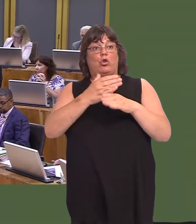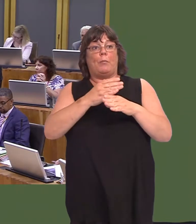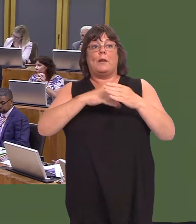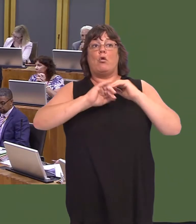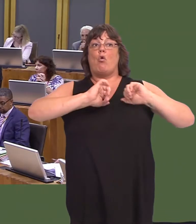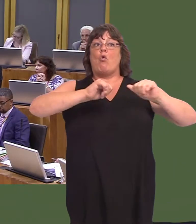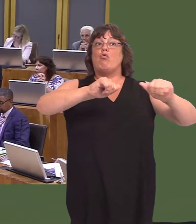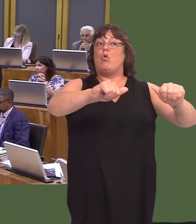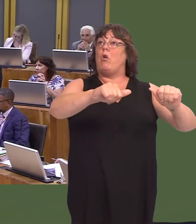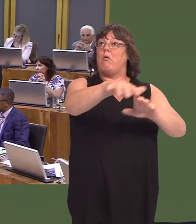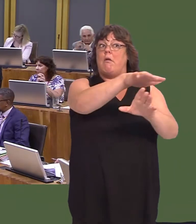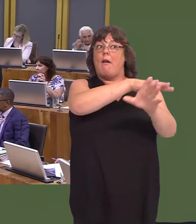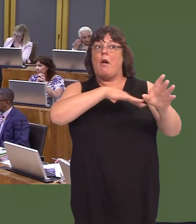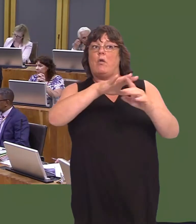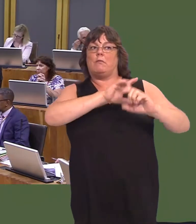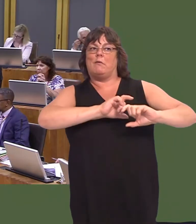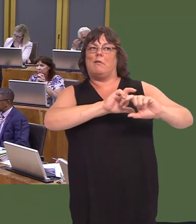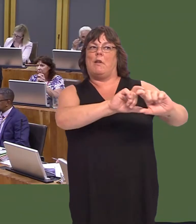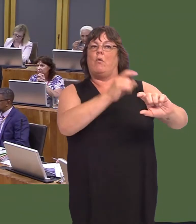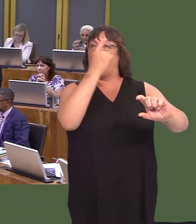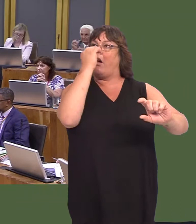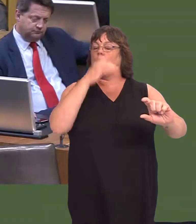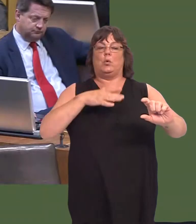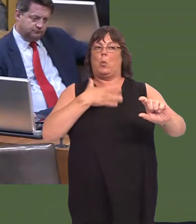in rural communities, where otherwise they would have disappeared.